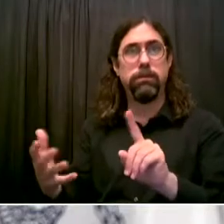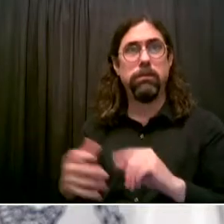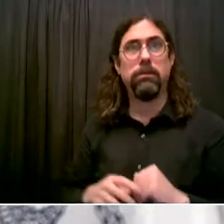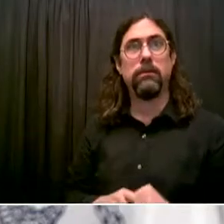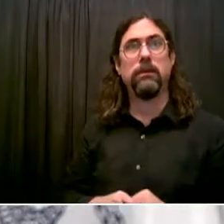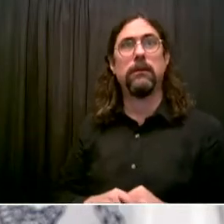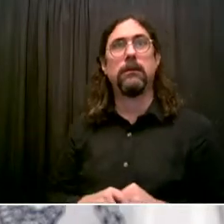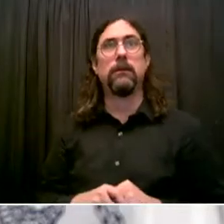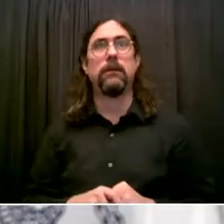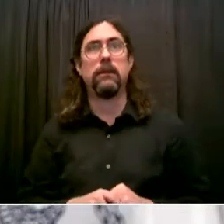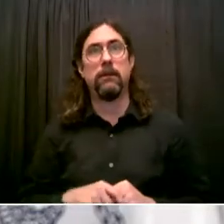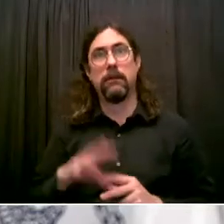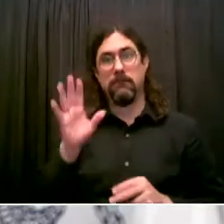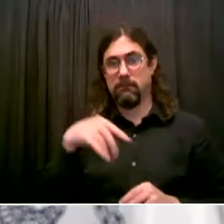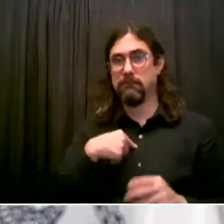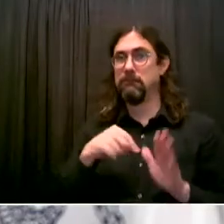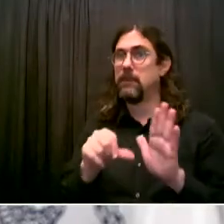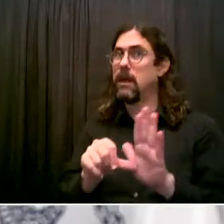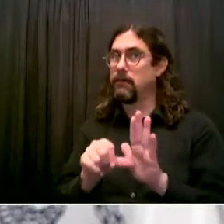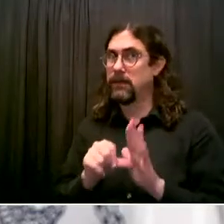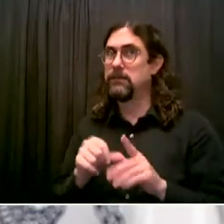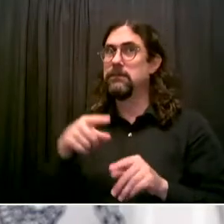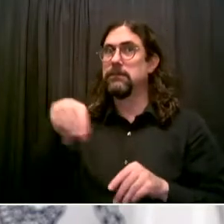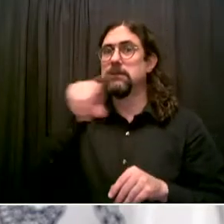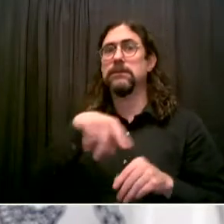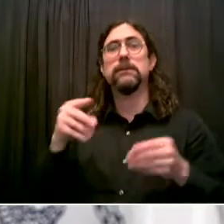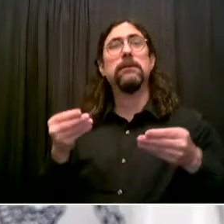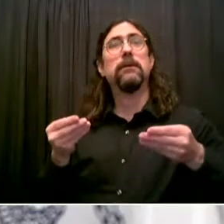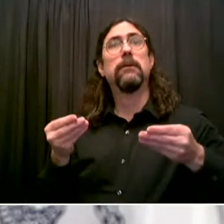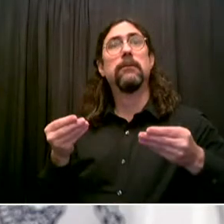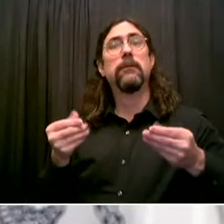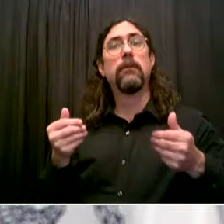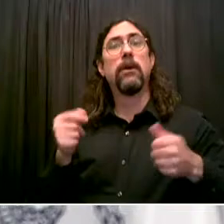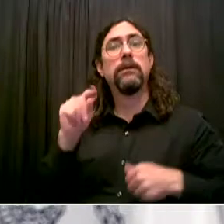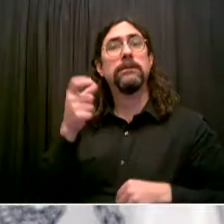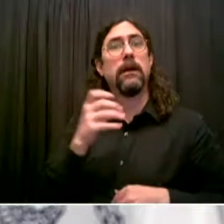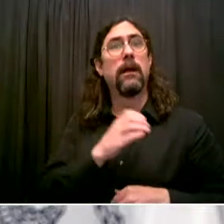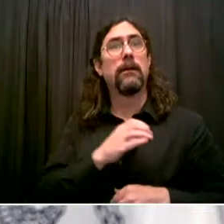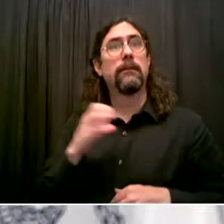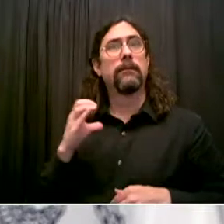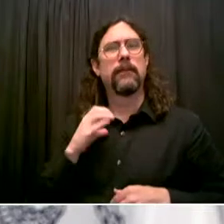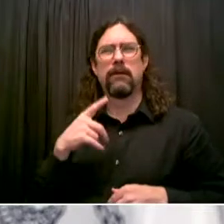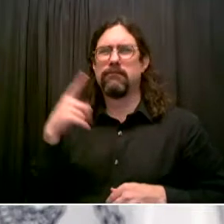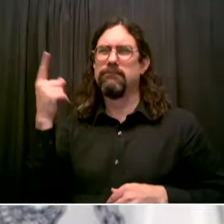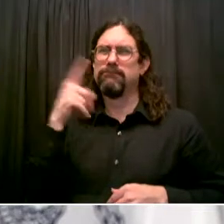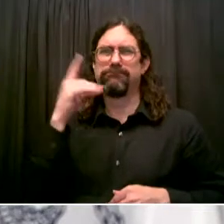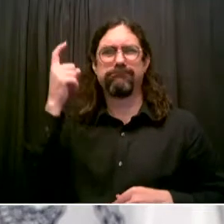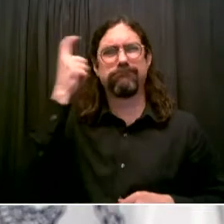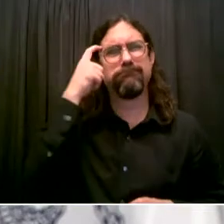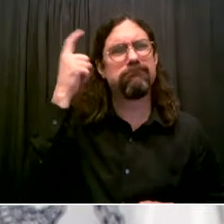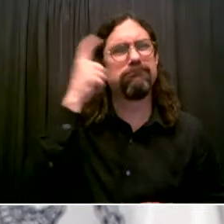SOLVING THE PROBLEM. THIS IS AN AMAZING GROUP. THE PROPERTY TAX MCOMSISION HAS